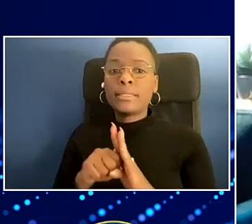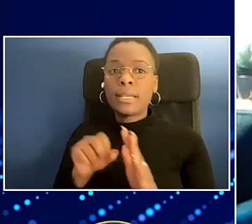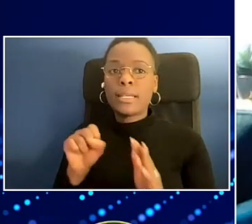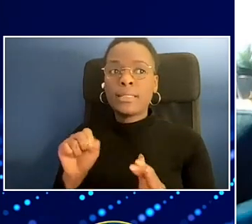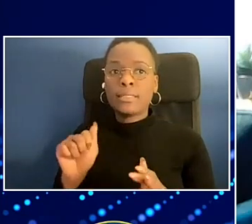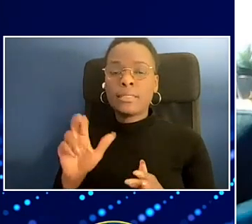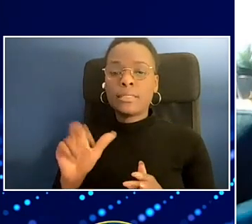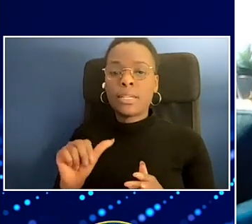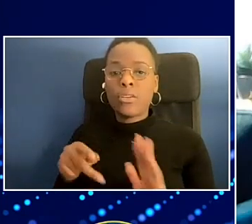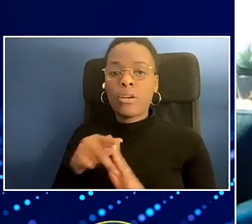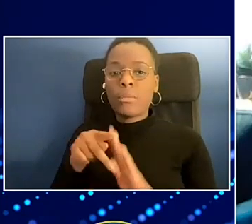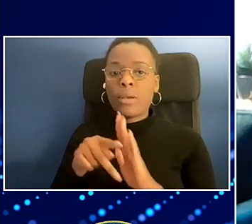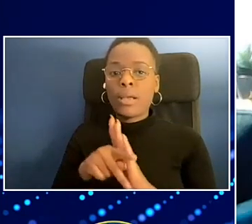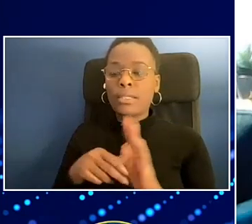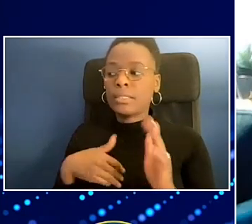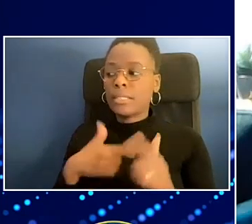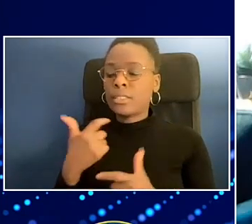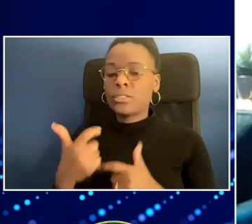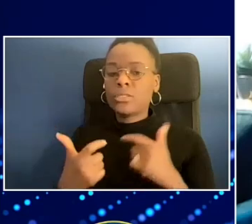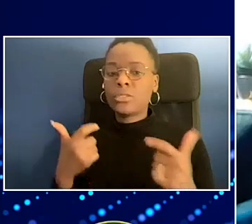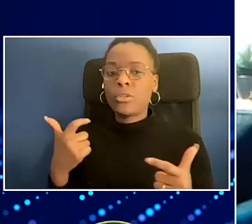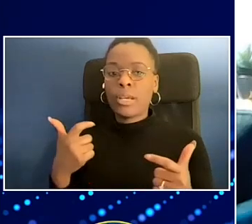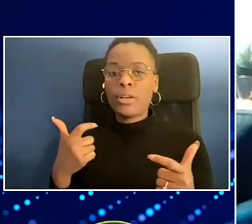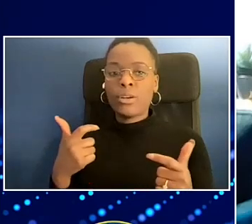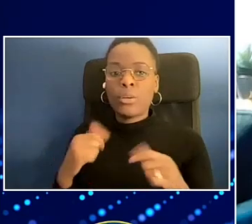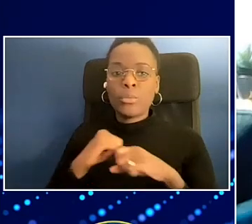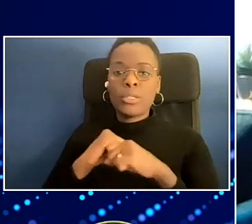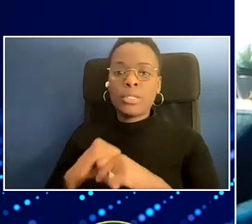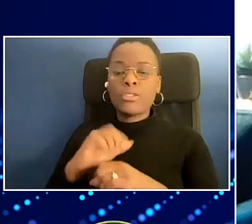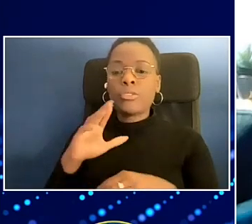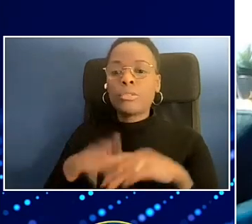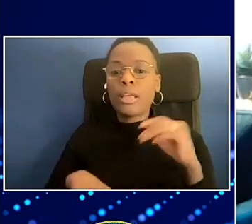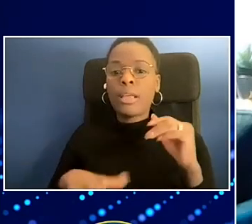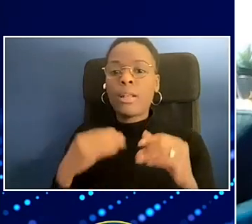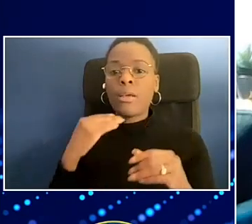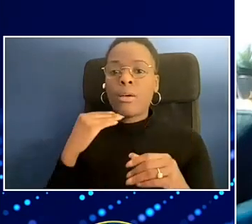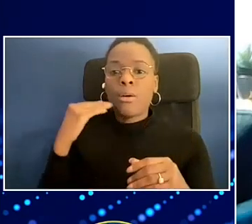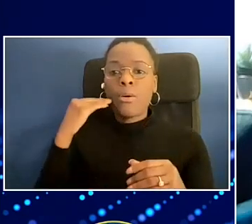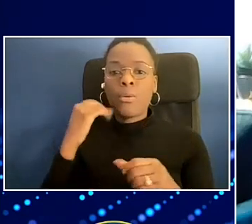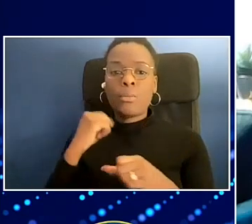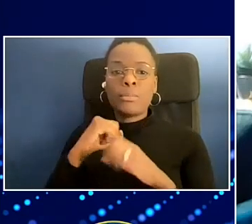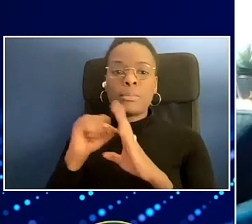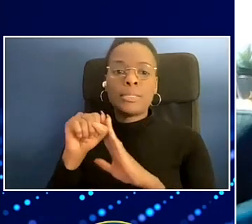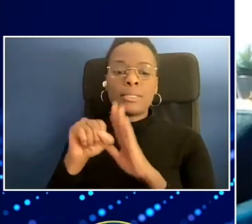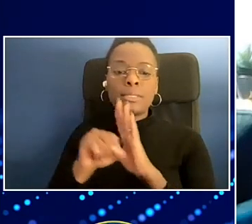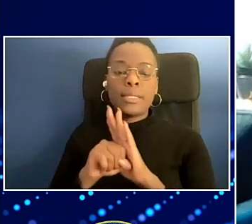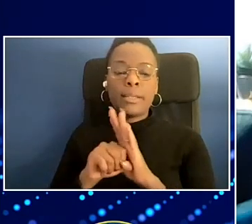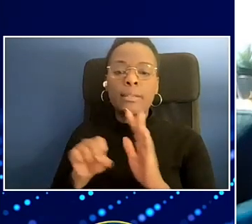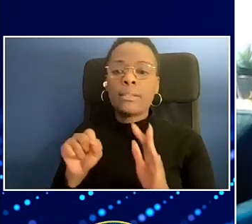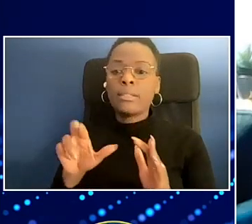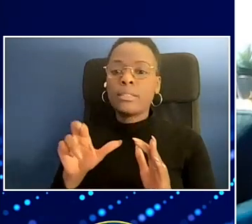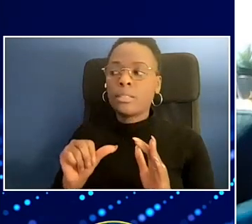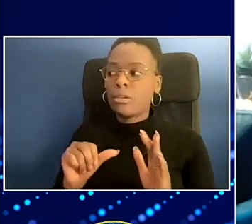protection than home state protections may provide. As a matter of fact, SARA offers many protections that go beyond what seems